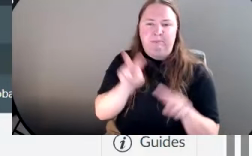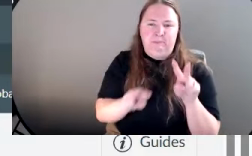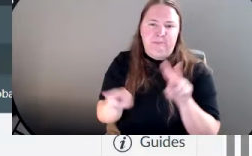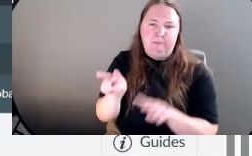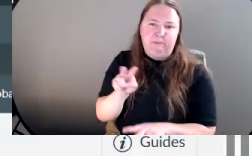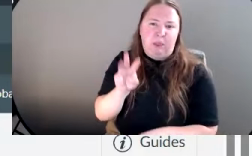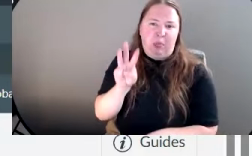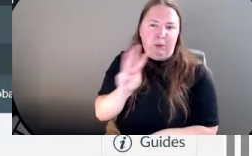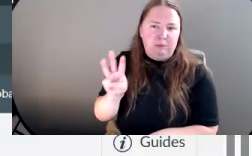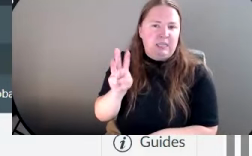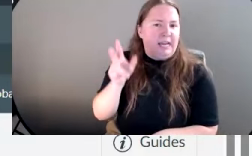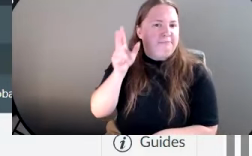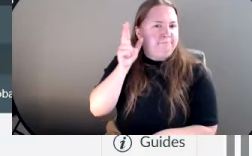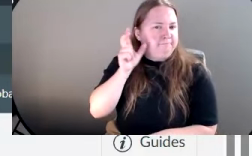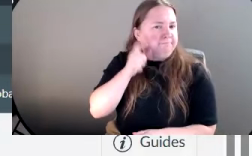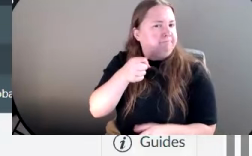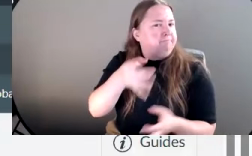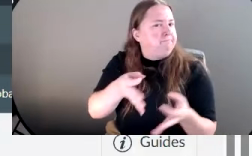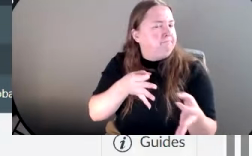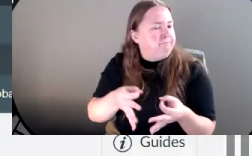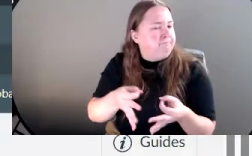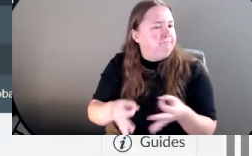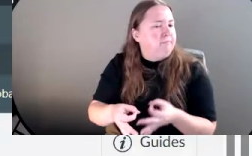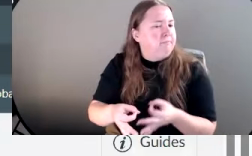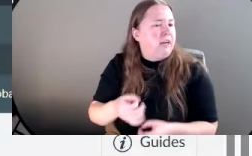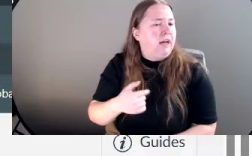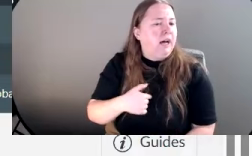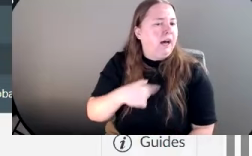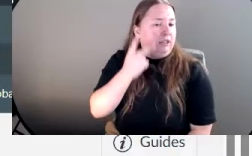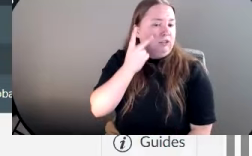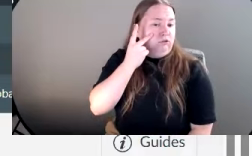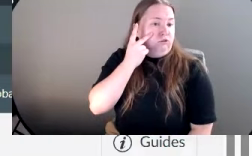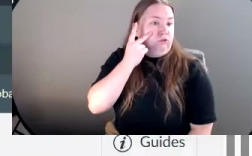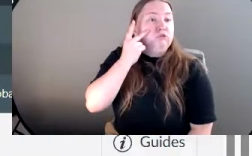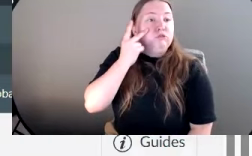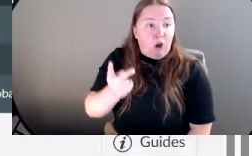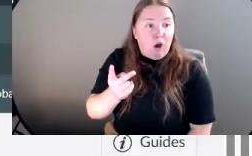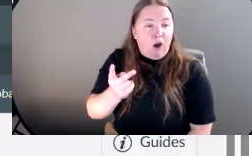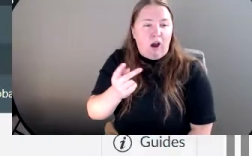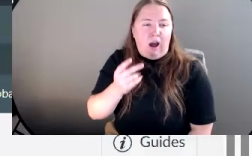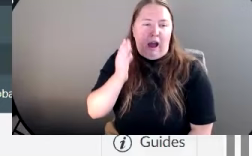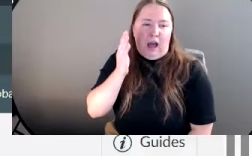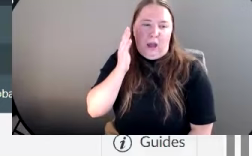and hearing the overview, and I saw some things, and I know I'm going to have to spend some time there myself,